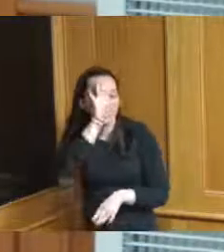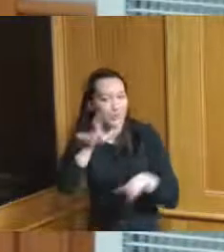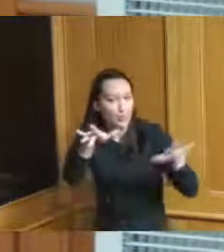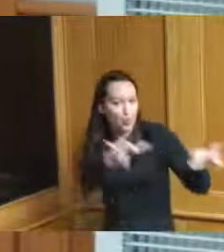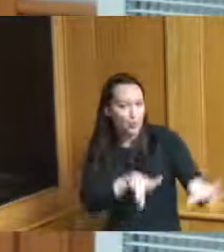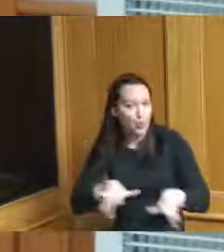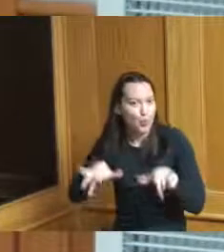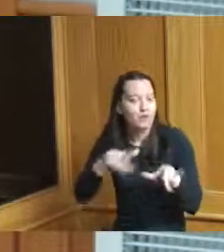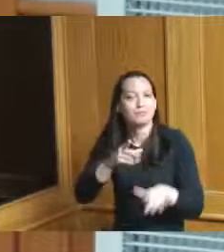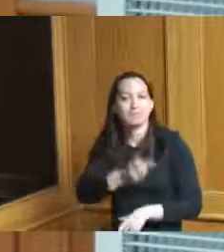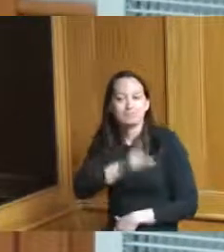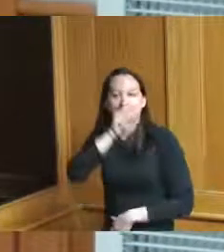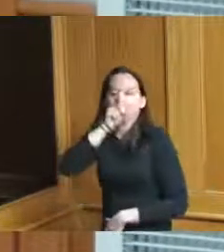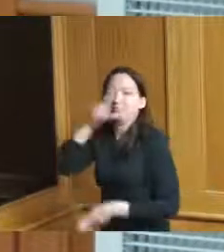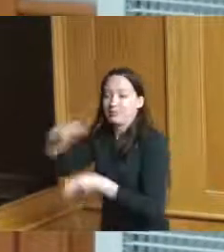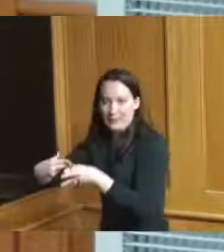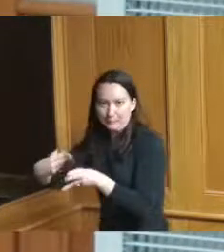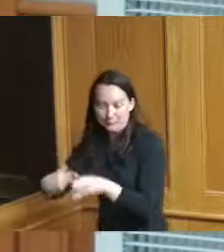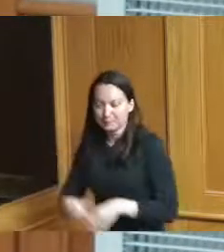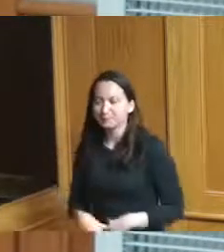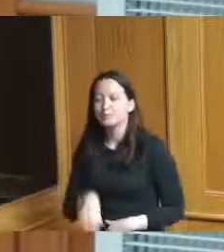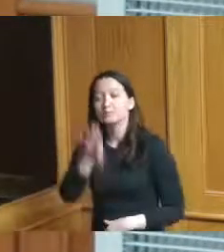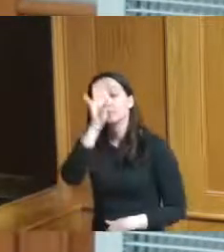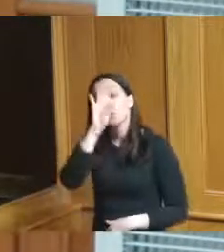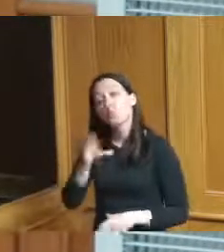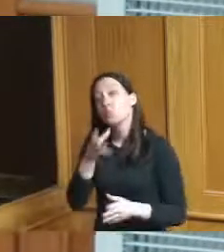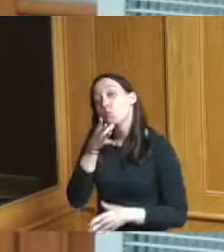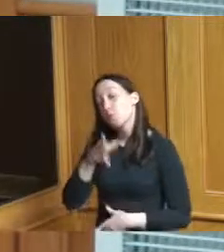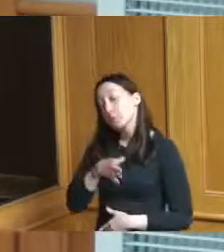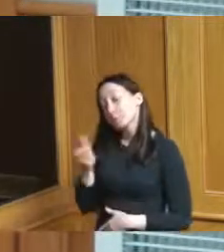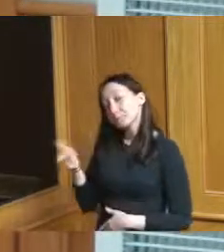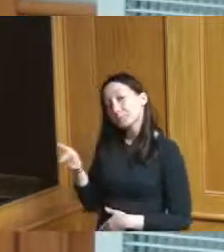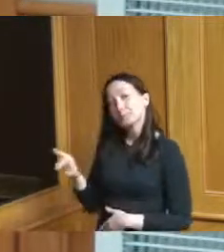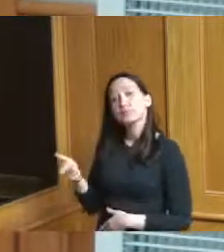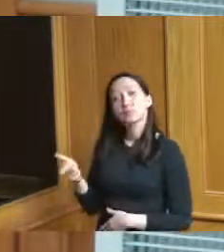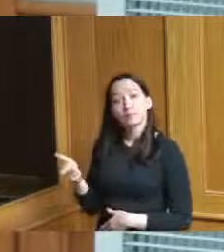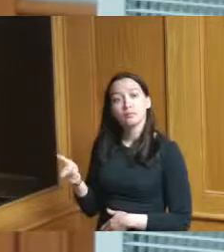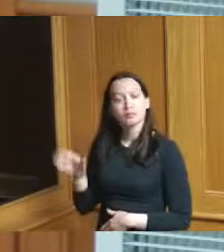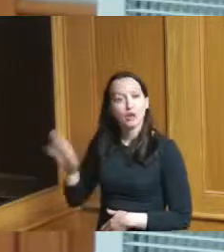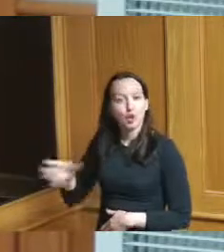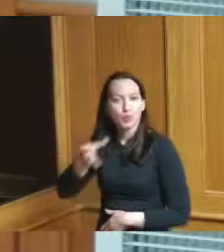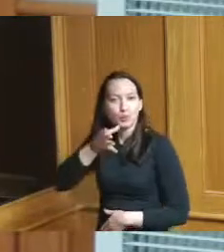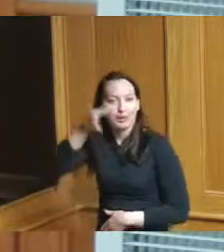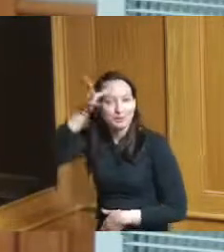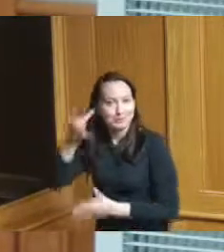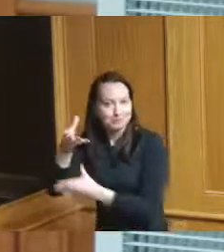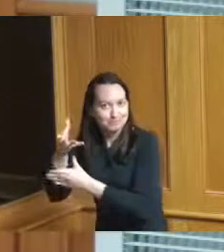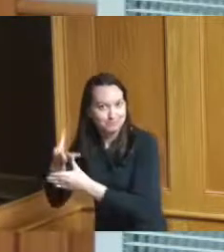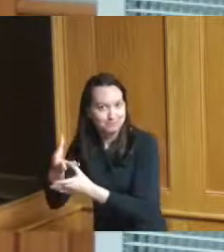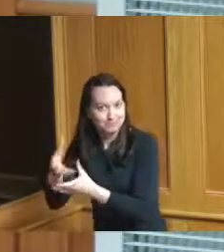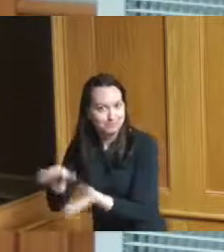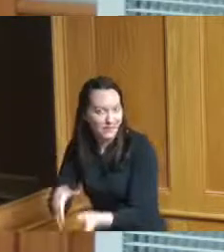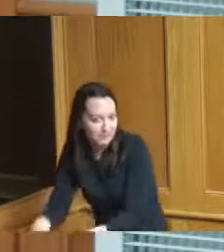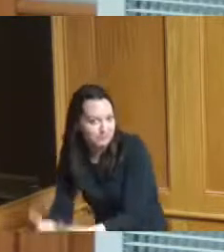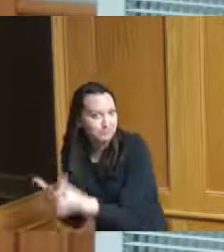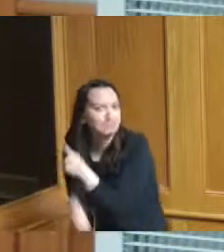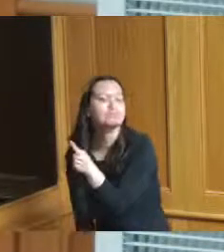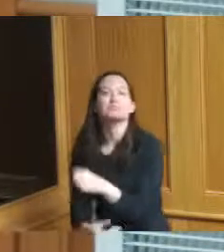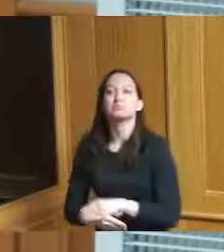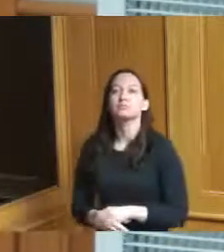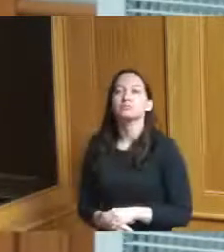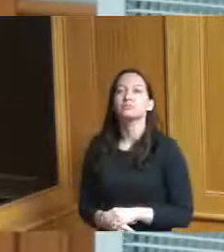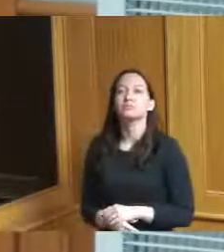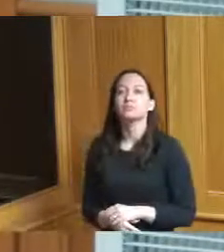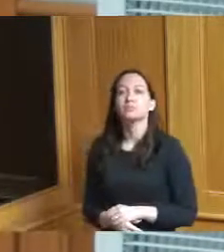person's name I know a young woman who lost their parents and the parent was not vaccinated